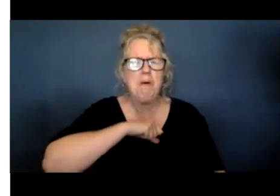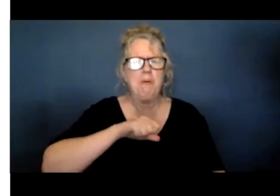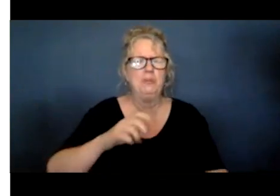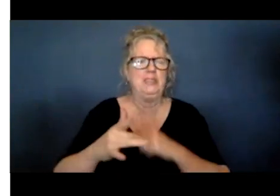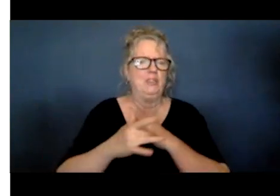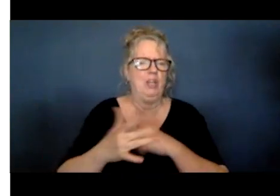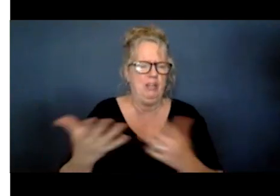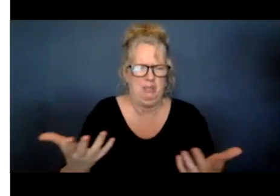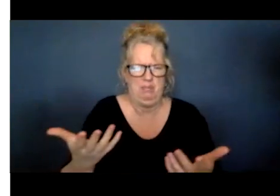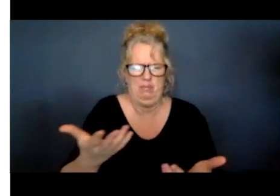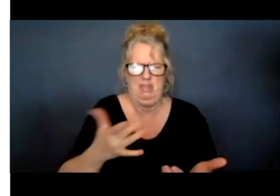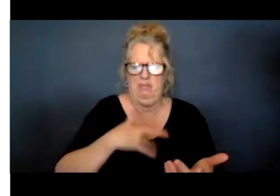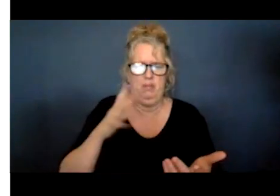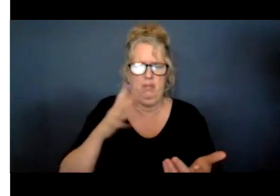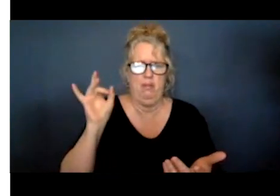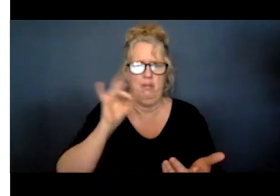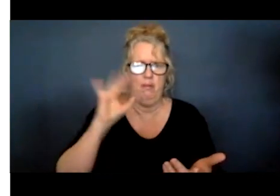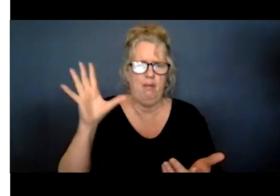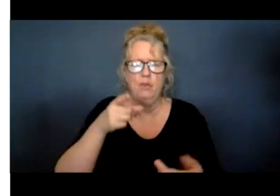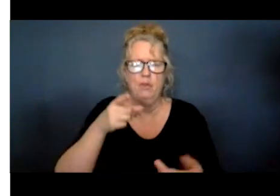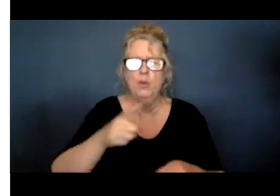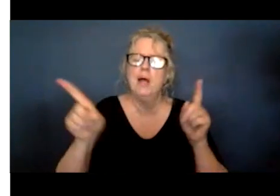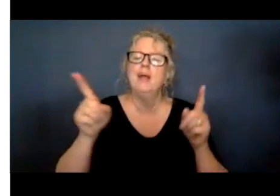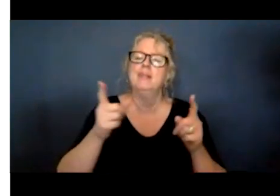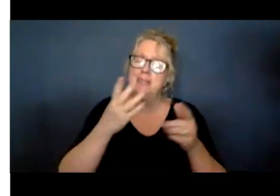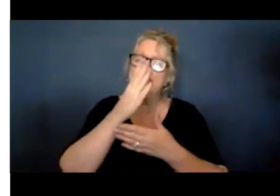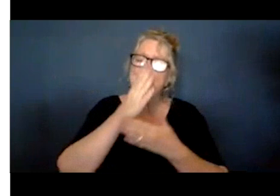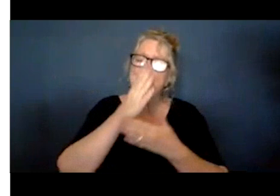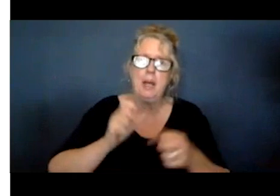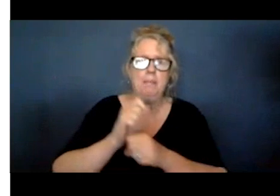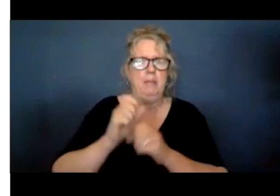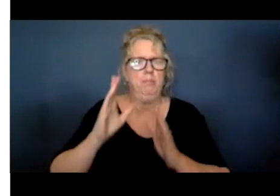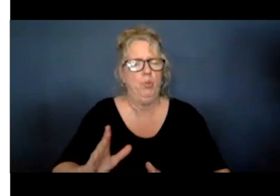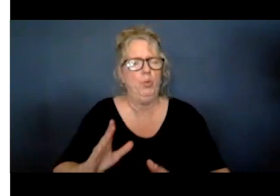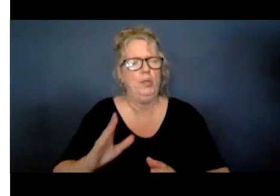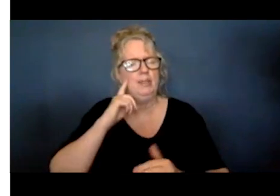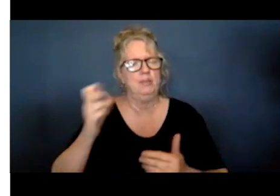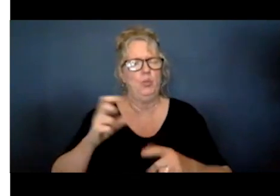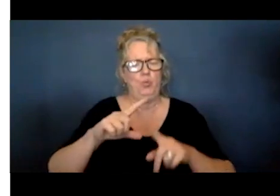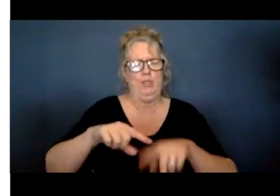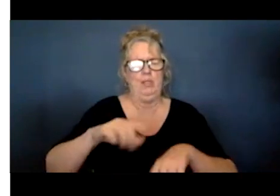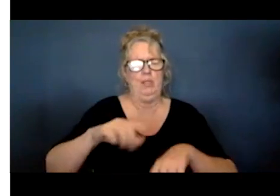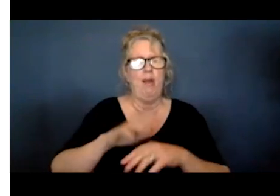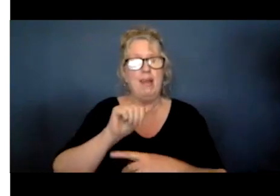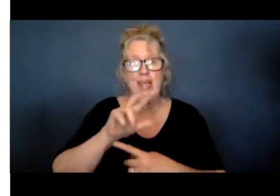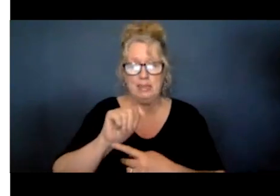It would feel absurd. Yet this is what some employees, who rely on assistive technology,